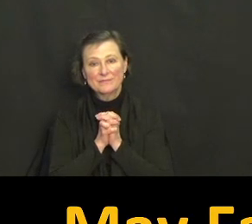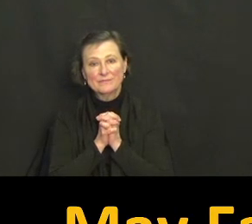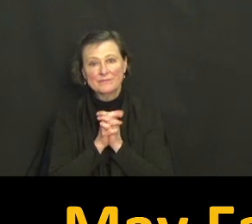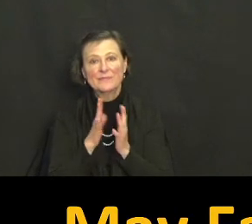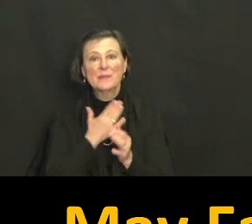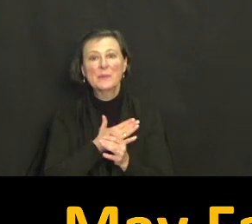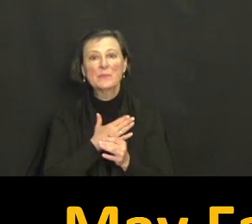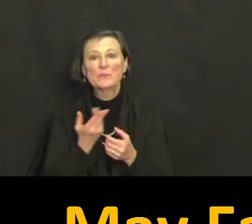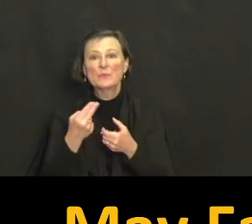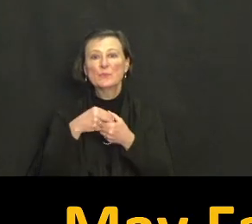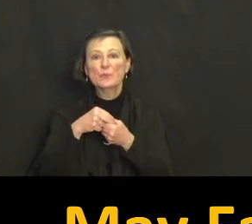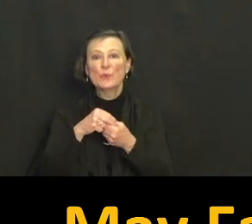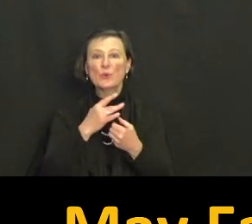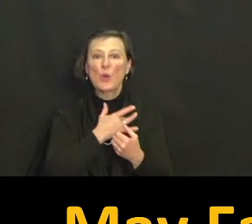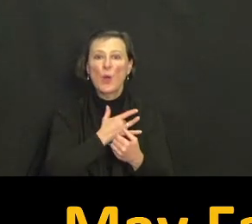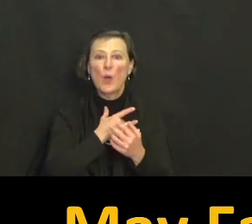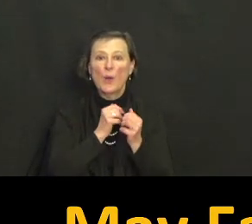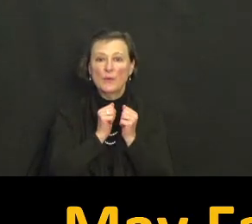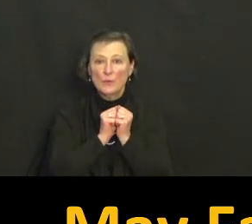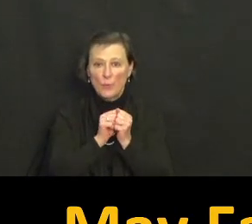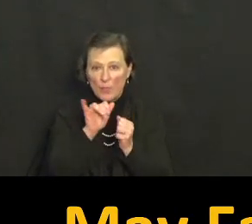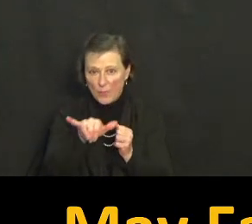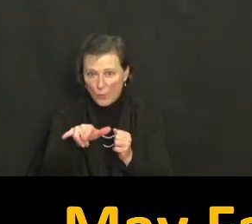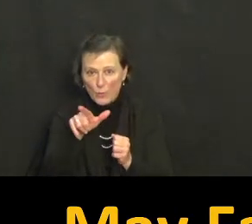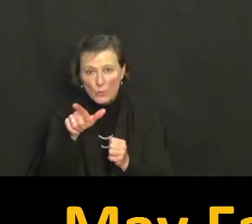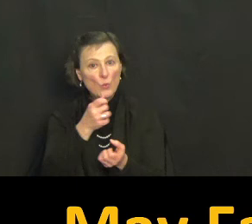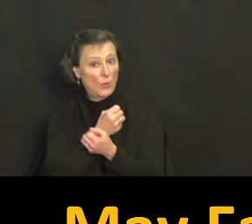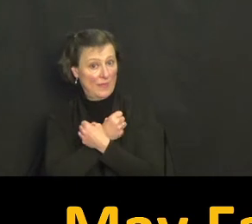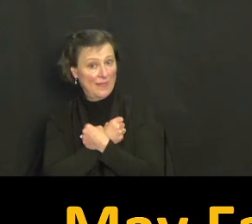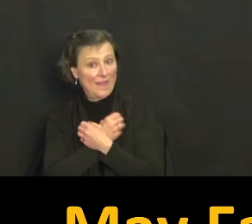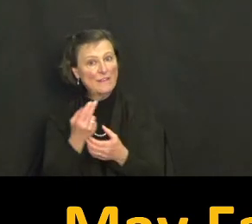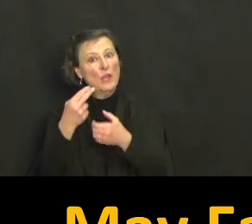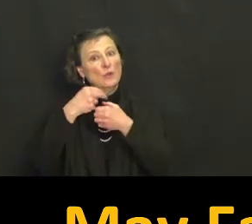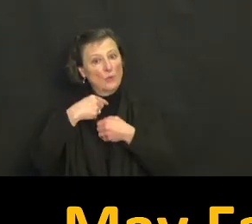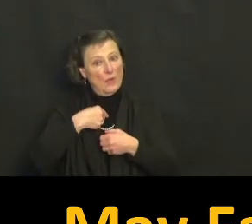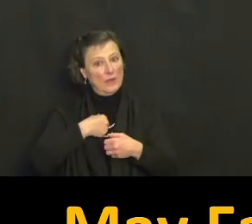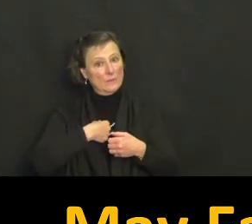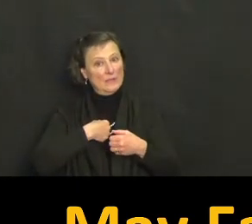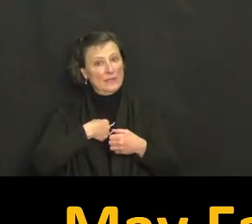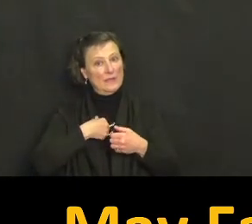Please join your hearts with those you love and join me in offering our closing